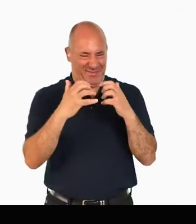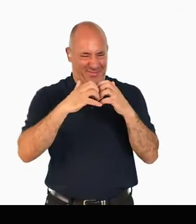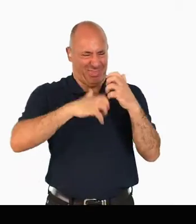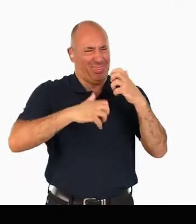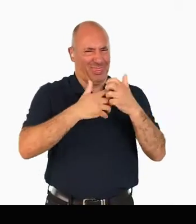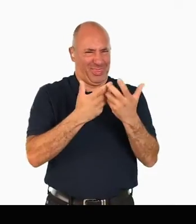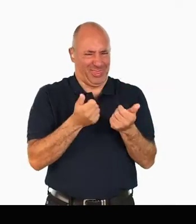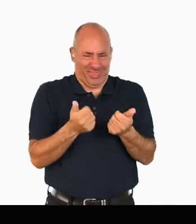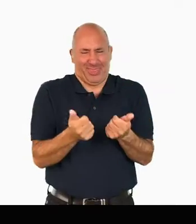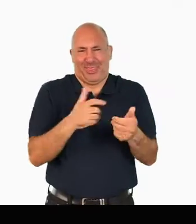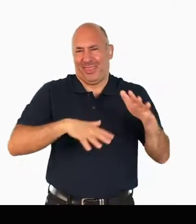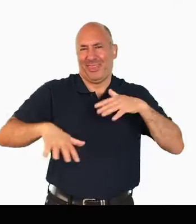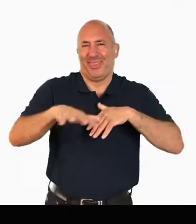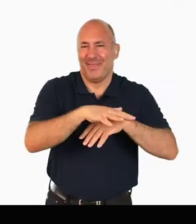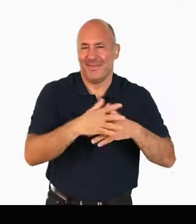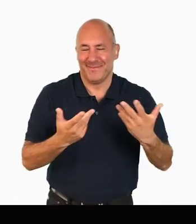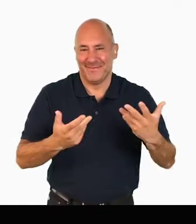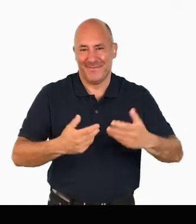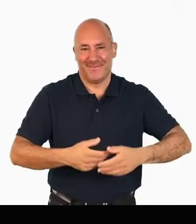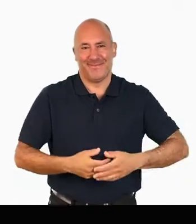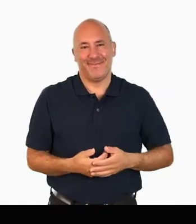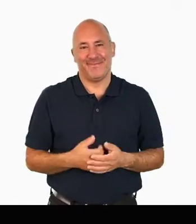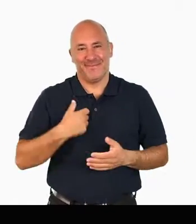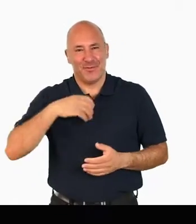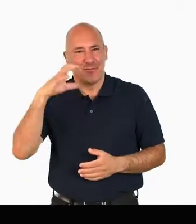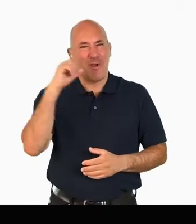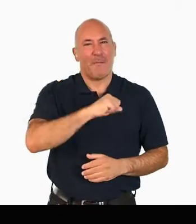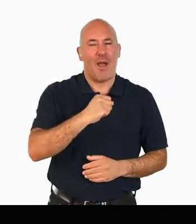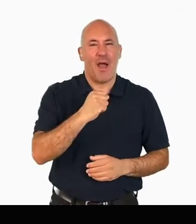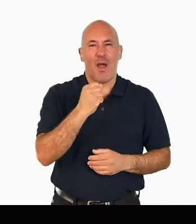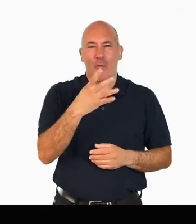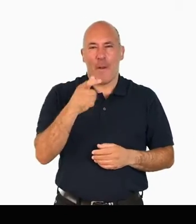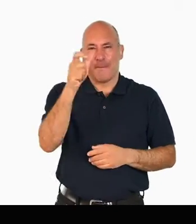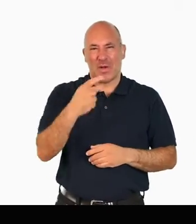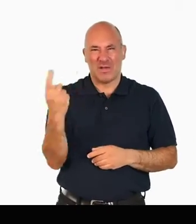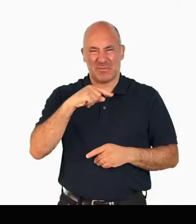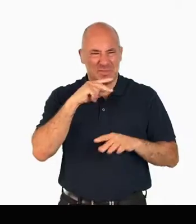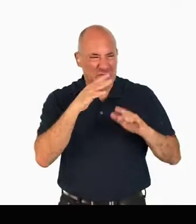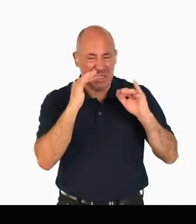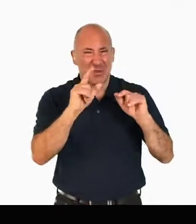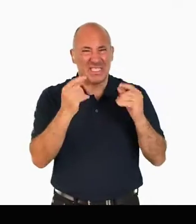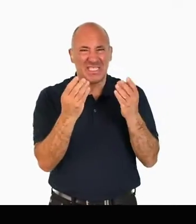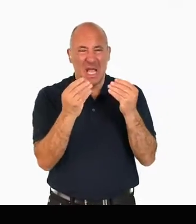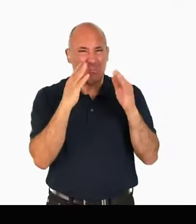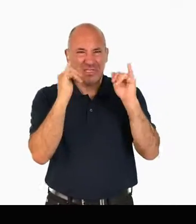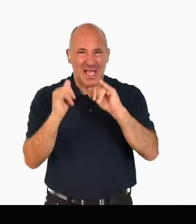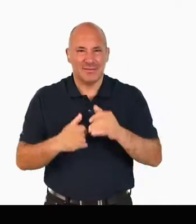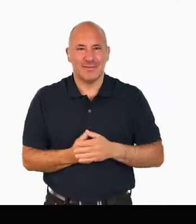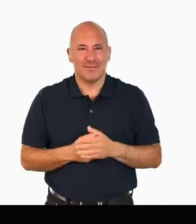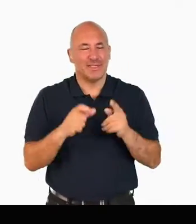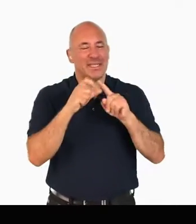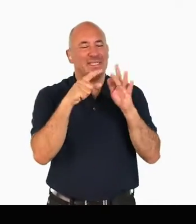it was very ramshackle. I remember, once somebody came around to test the damp Dingwalls